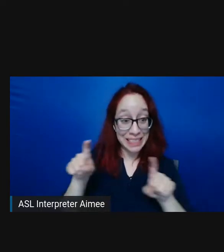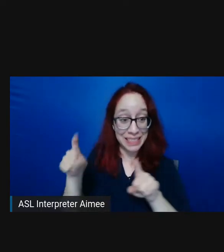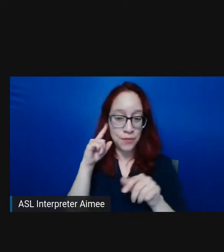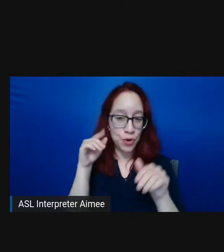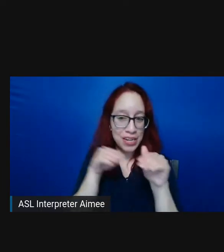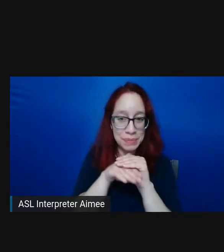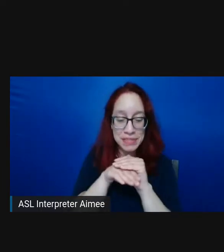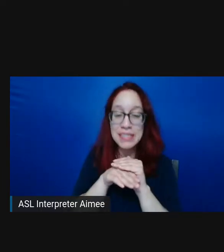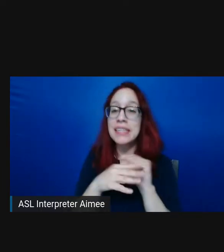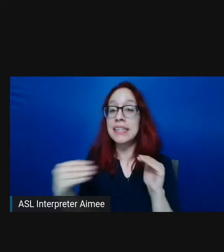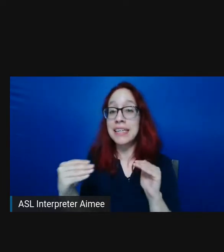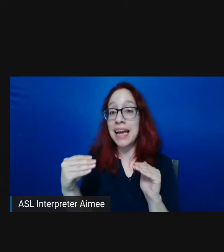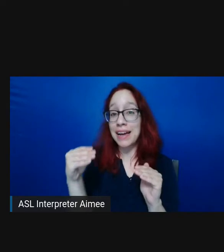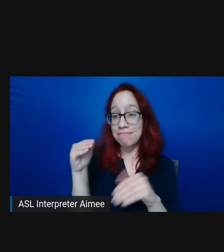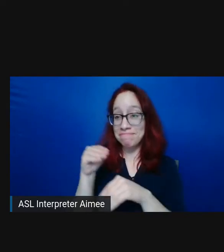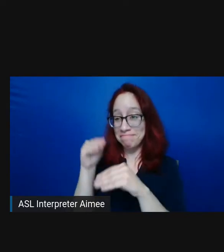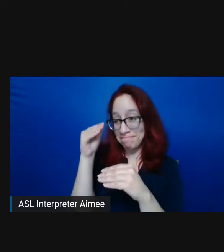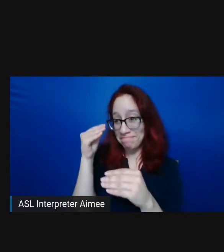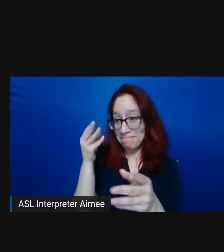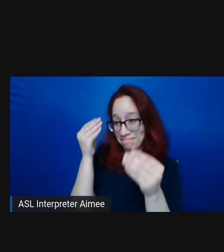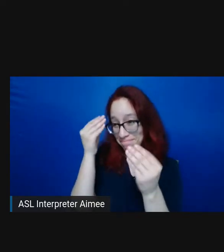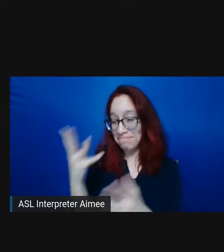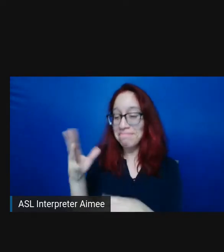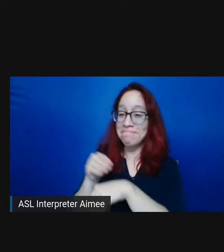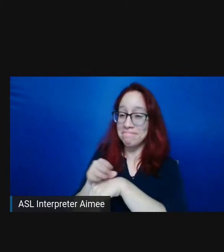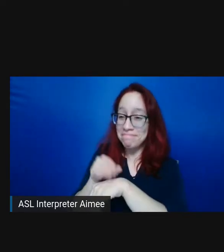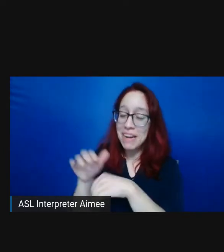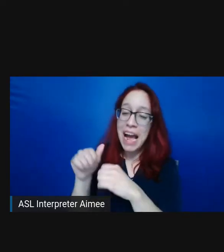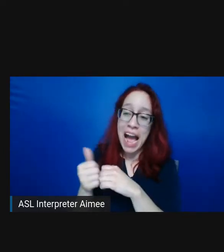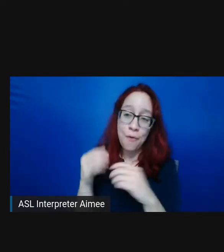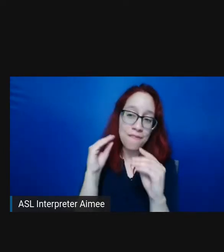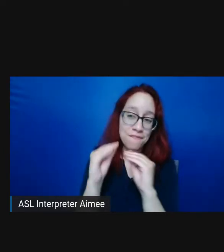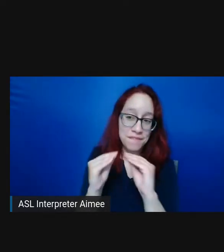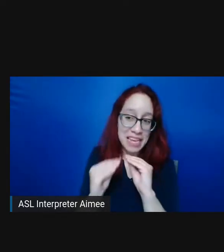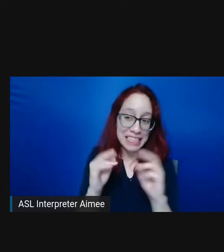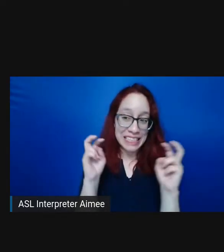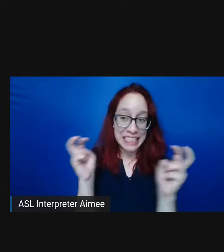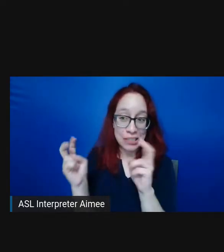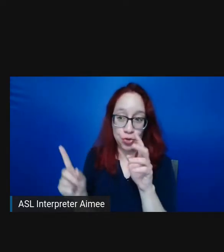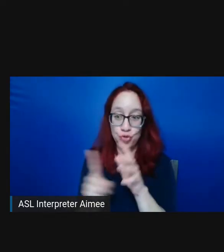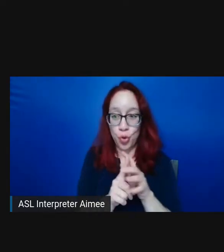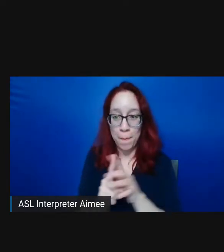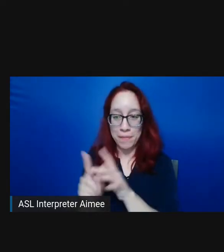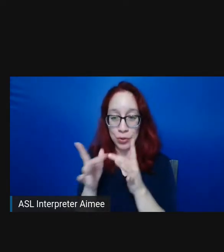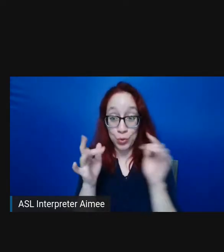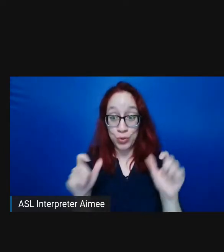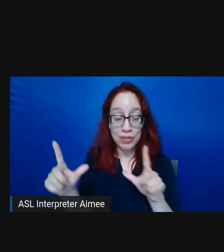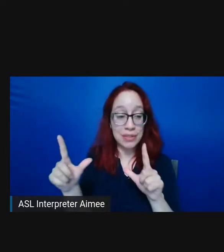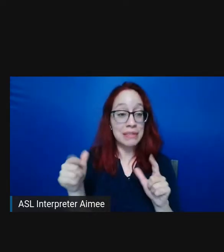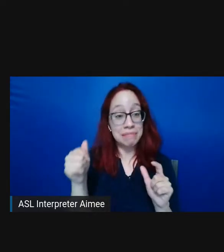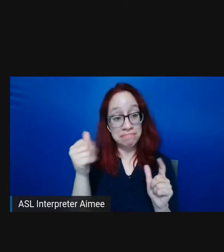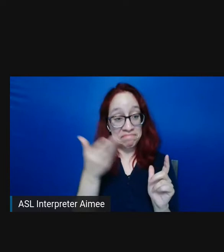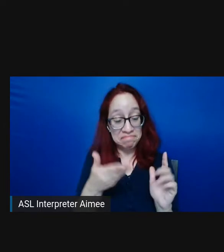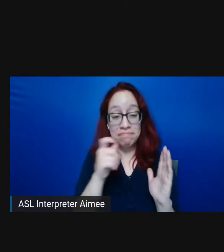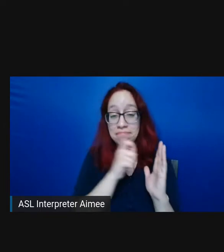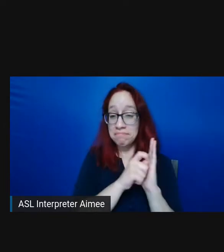and advising the designers and developers on how to fix issues found. He has written detailed training courses on accessibility